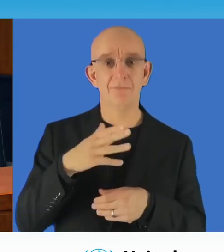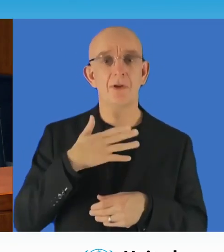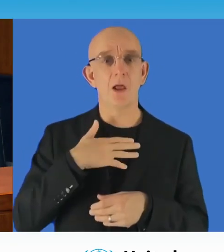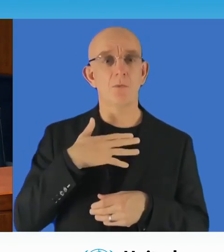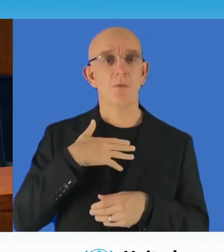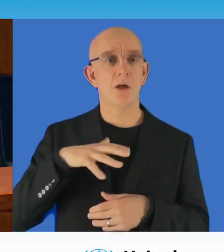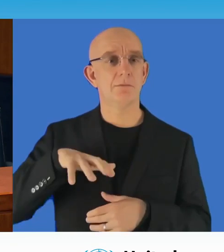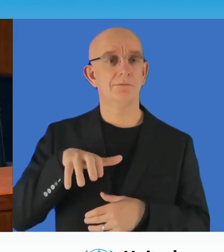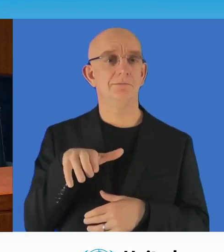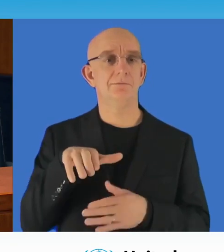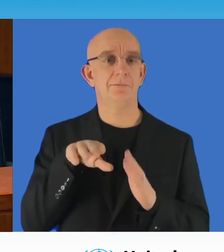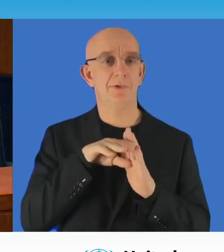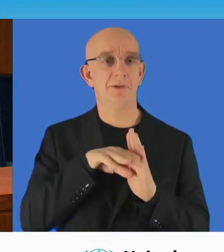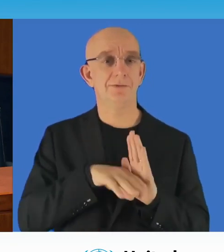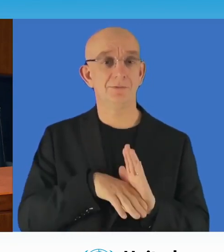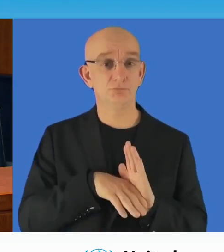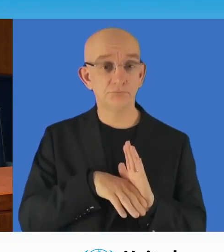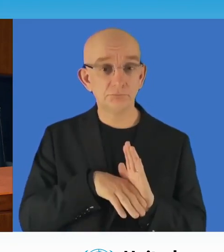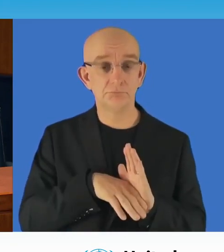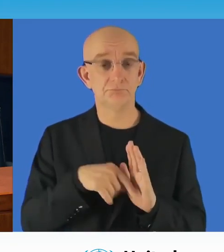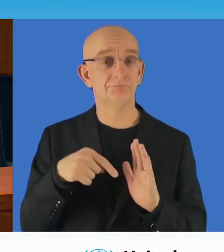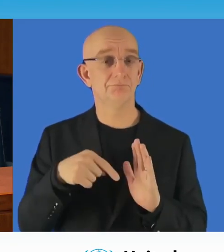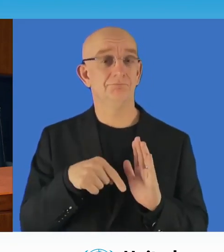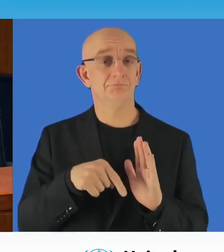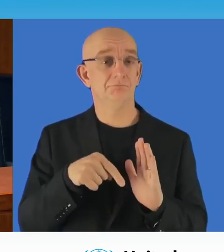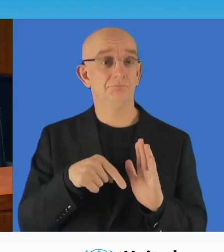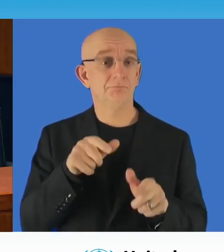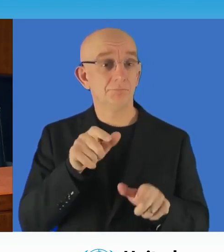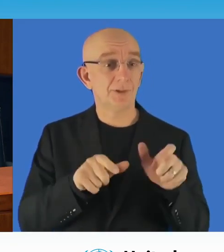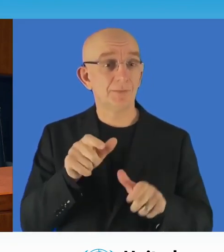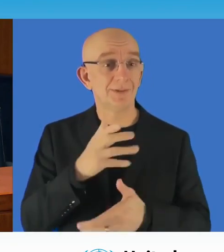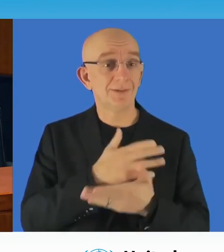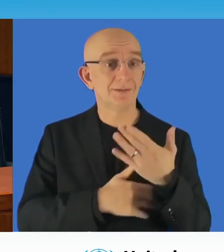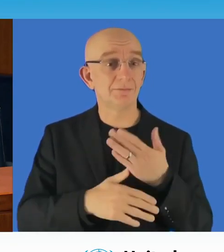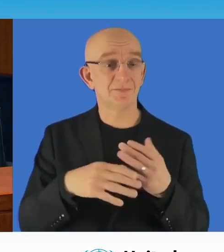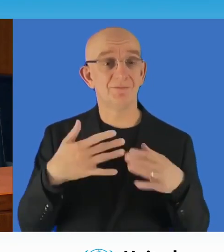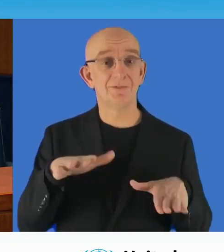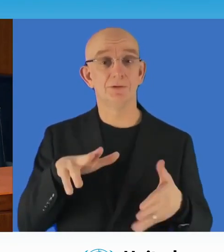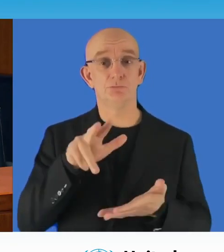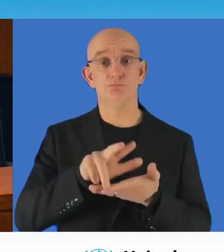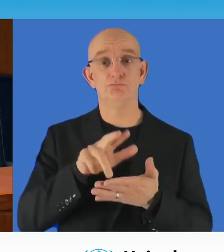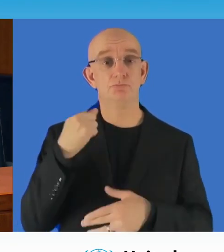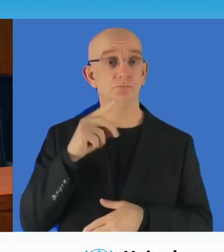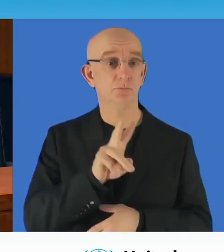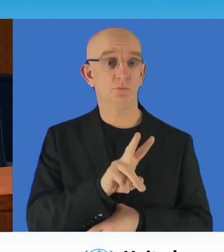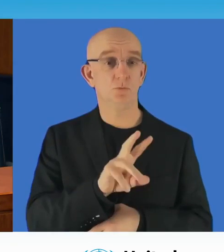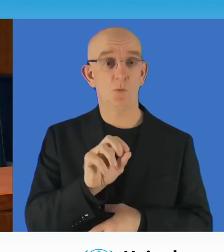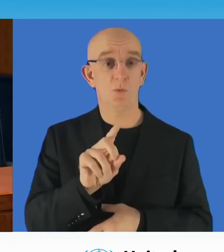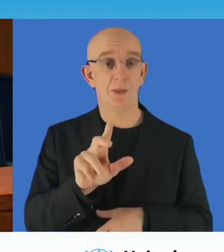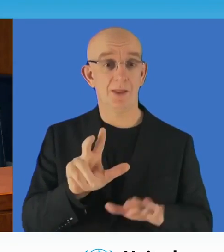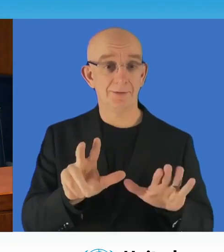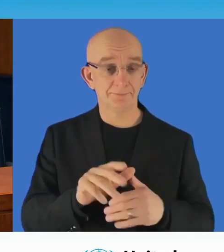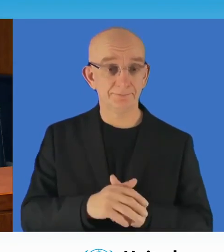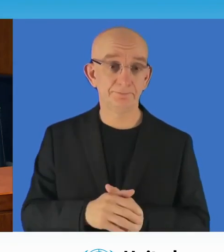addition the national strategies and its action plan for 2030 have been developed including the